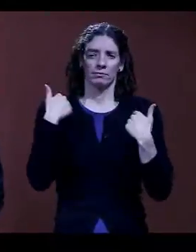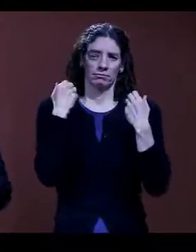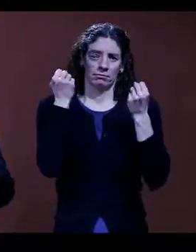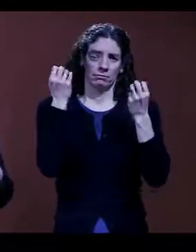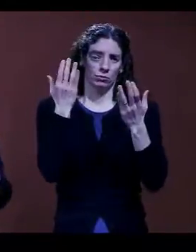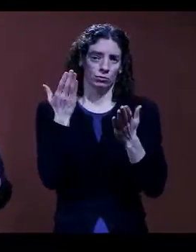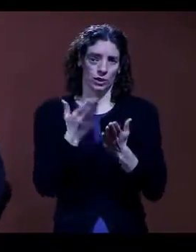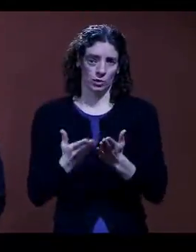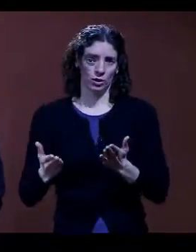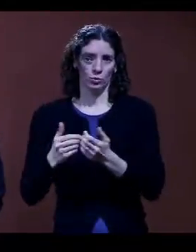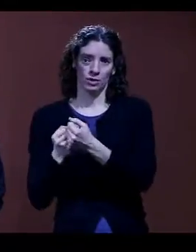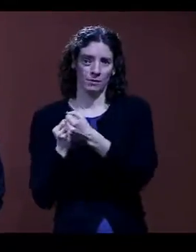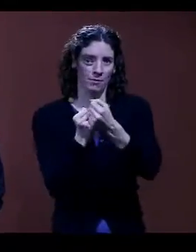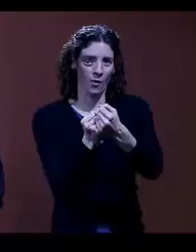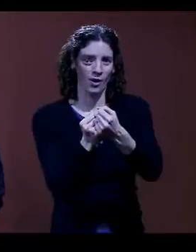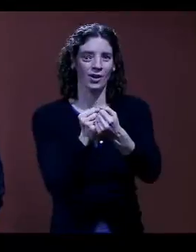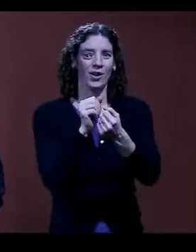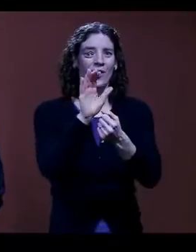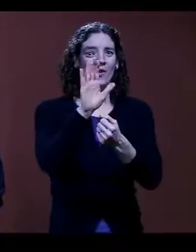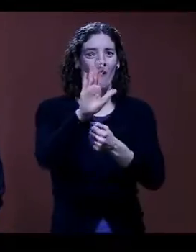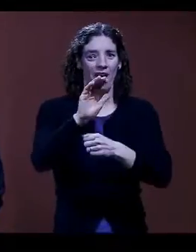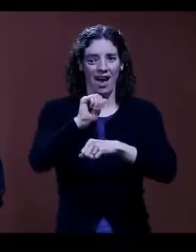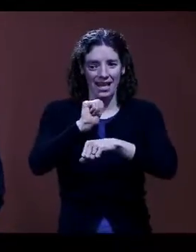in implementing evidence-based practices and predictors